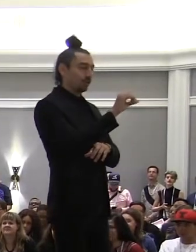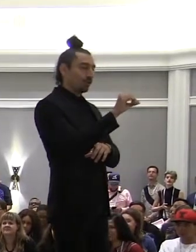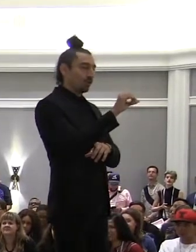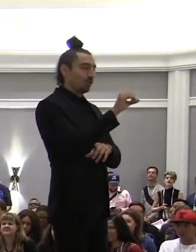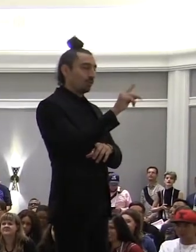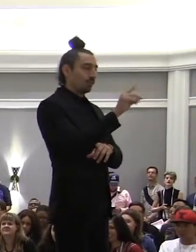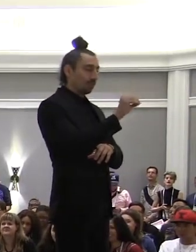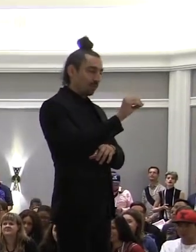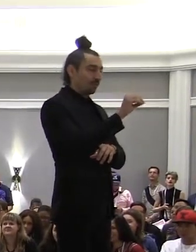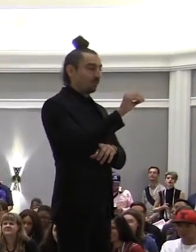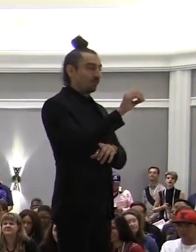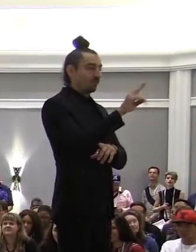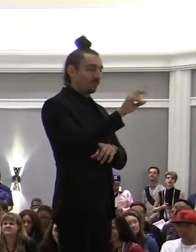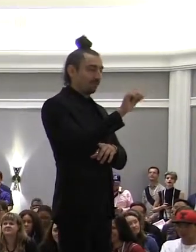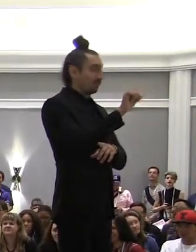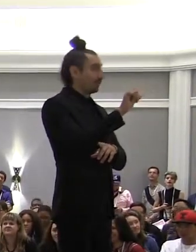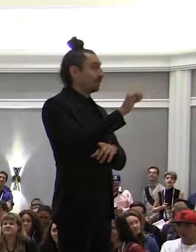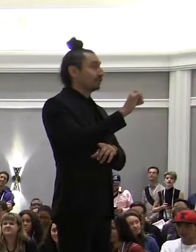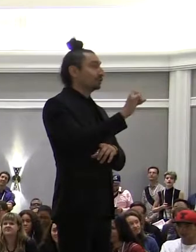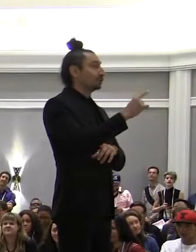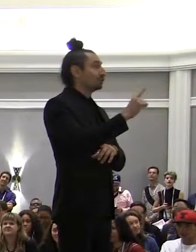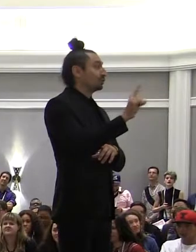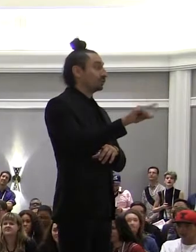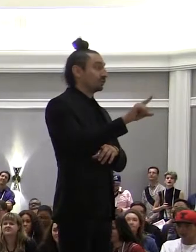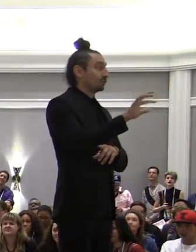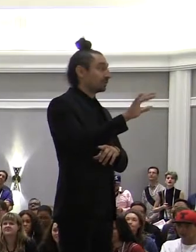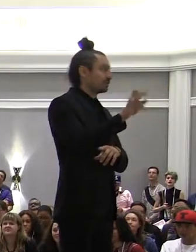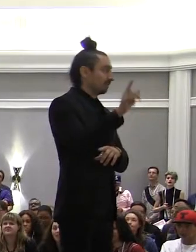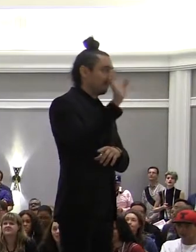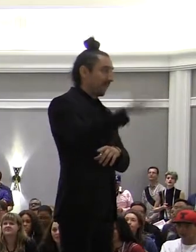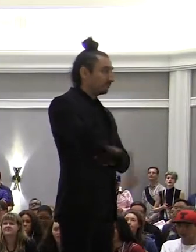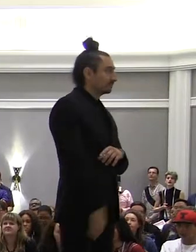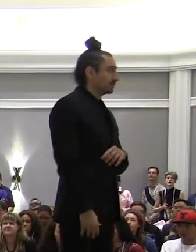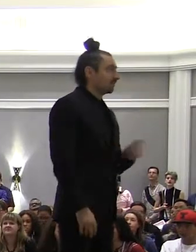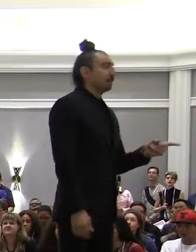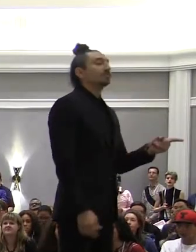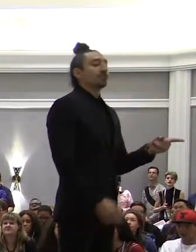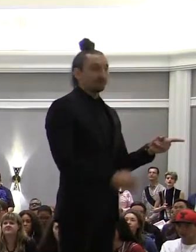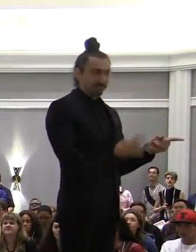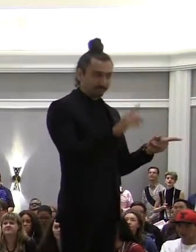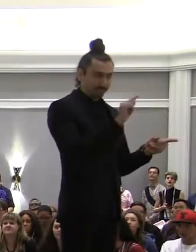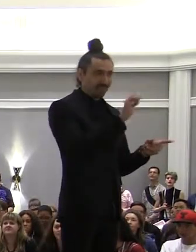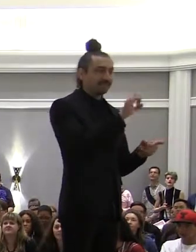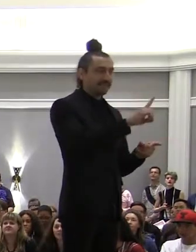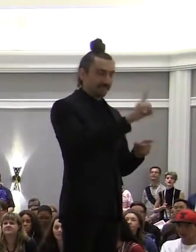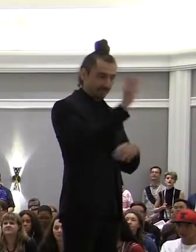She read a memoir called The Chronology of Water. She's a TED speaker. She also wrote The Book of Joan